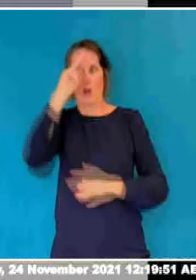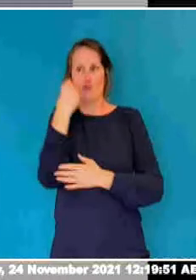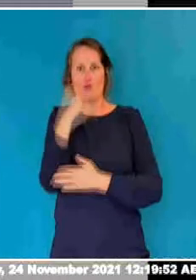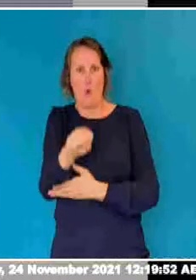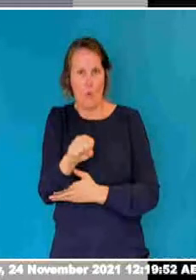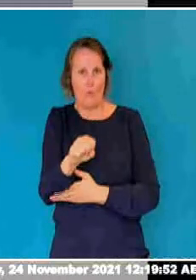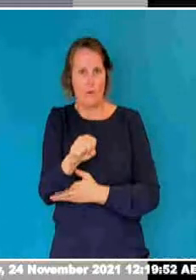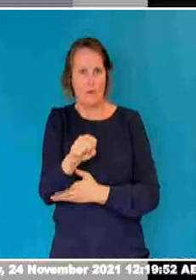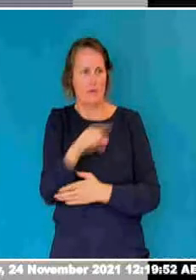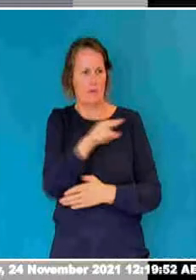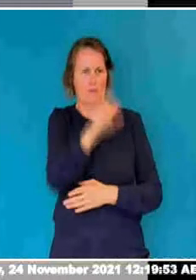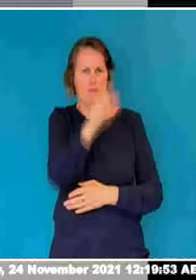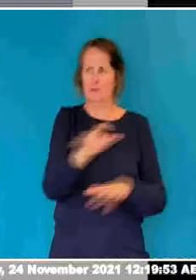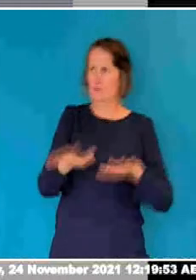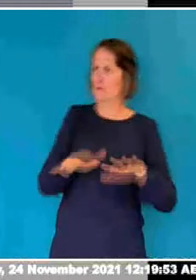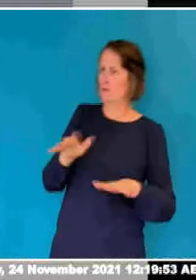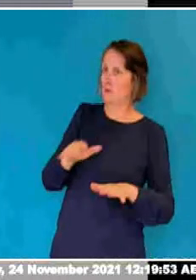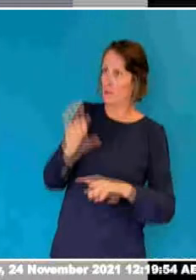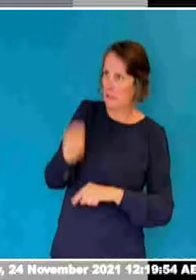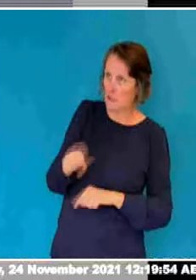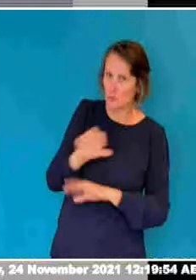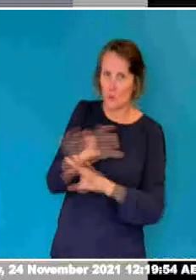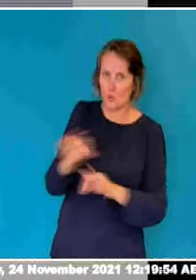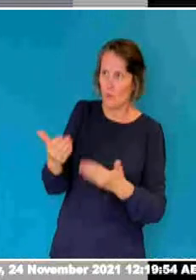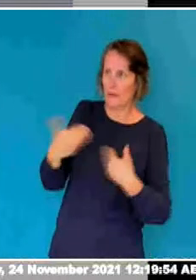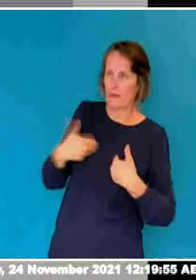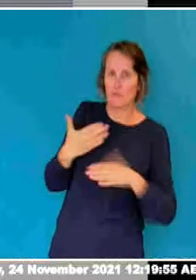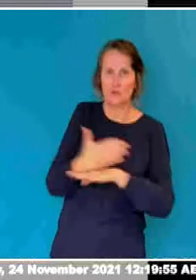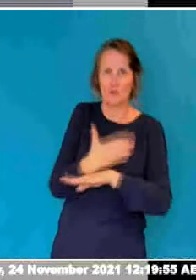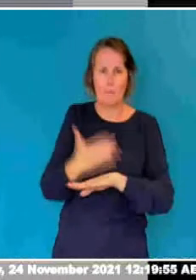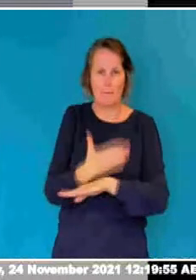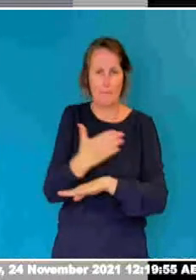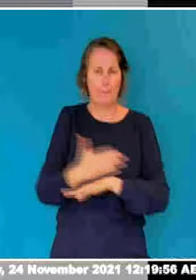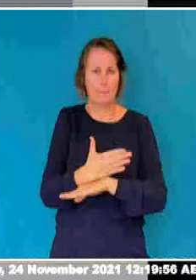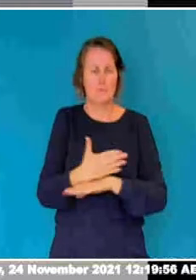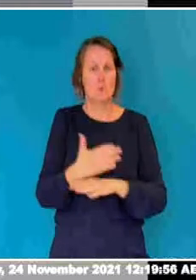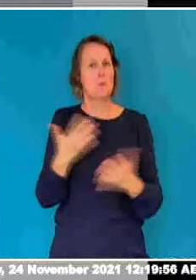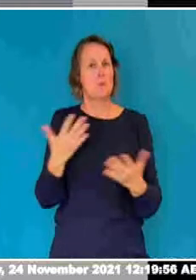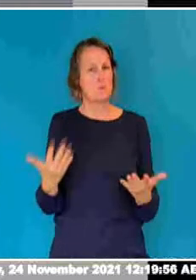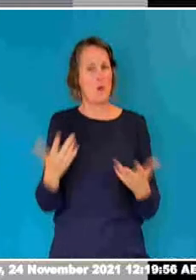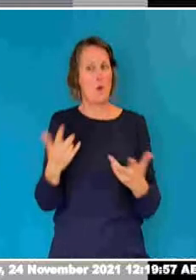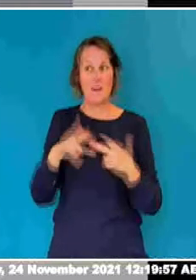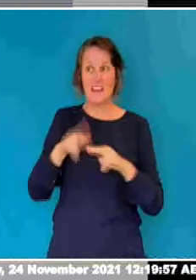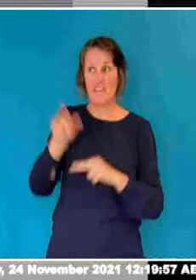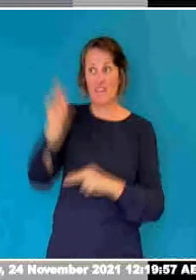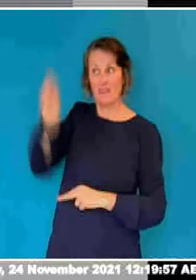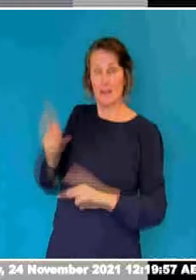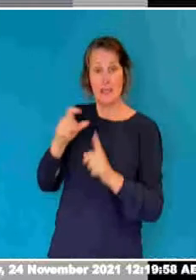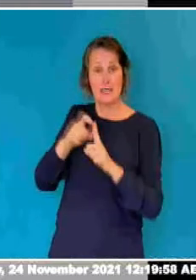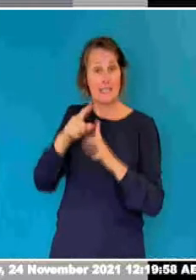organisation. So my question about this is if the delegate doing the recruitment doesn't